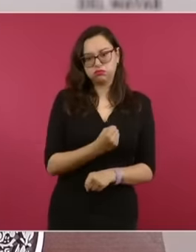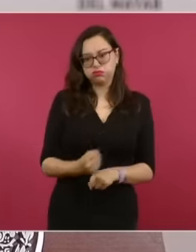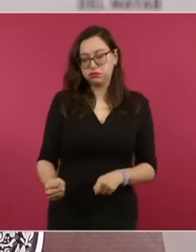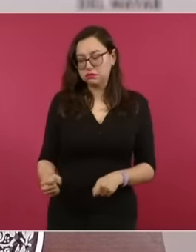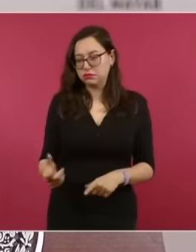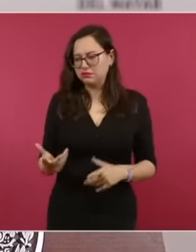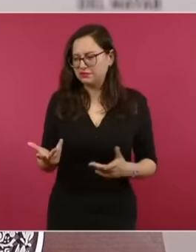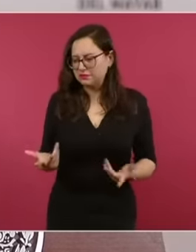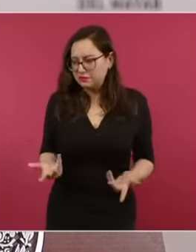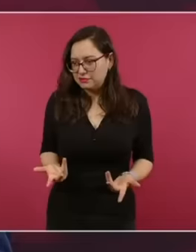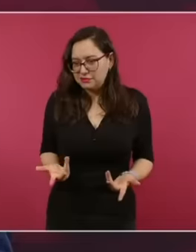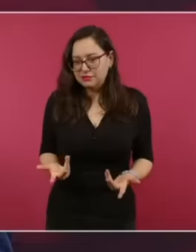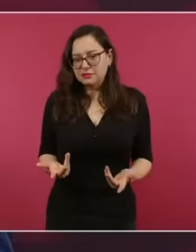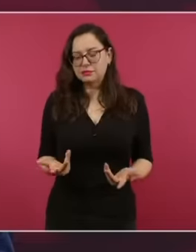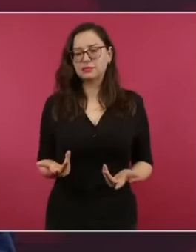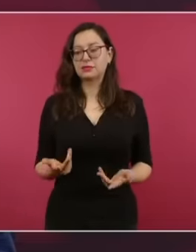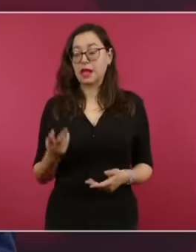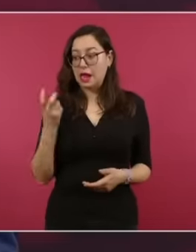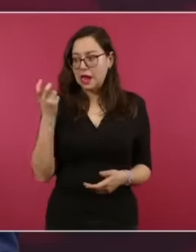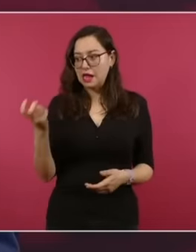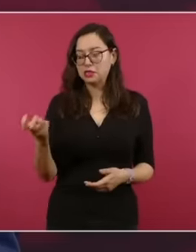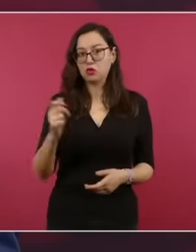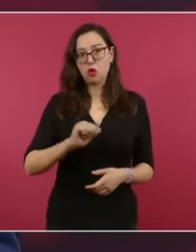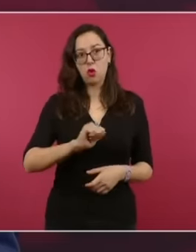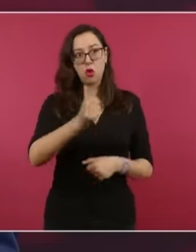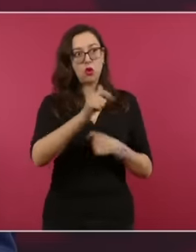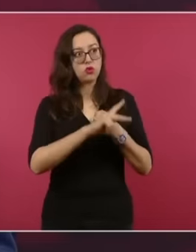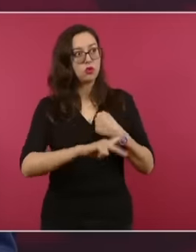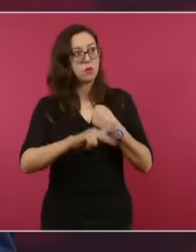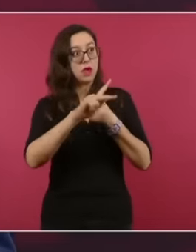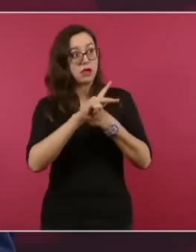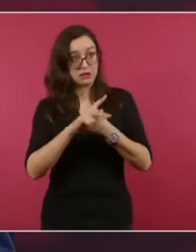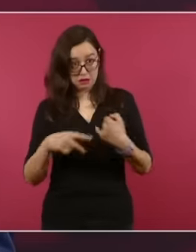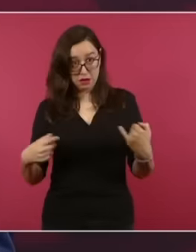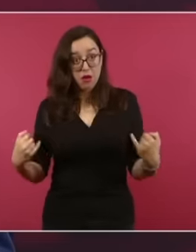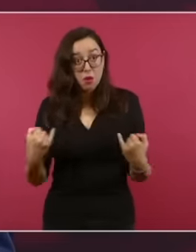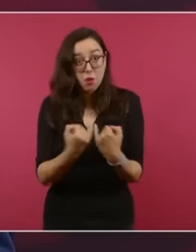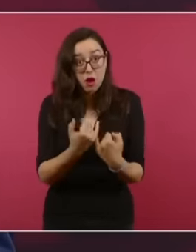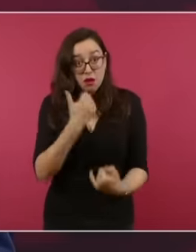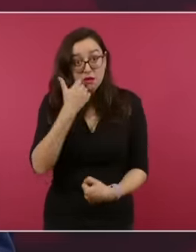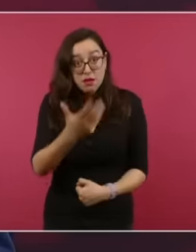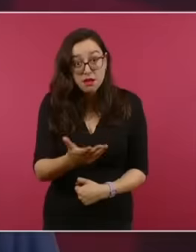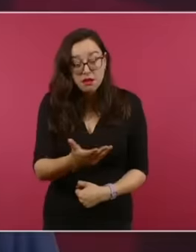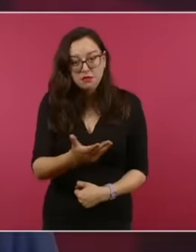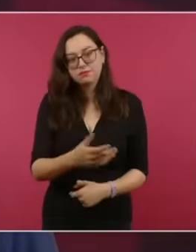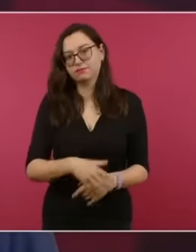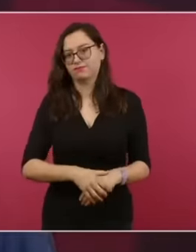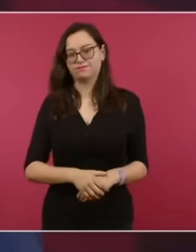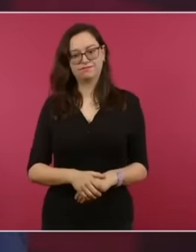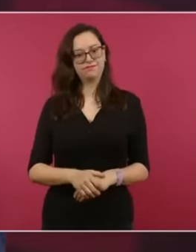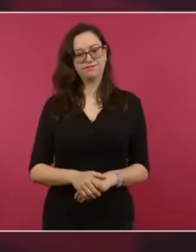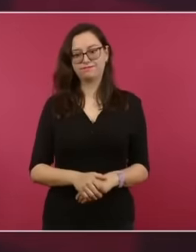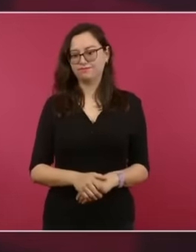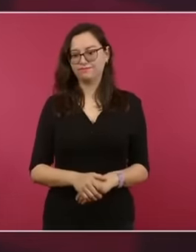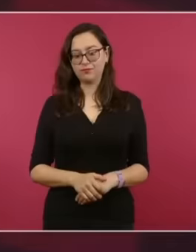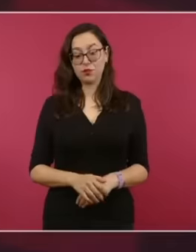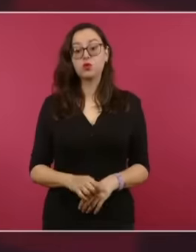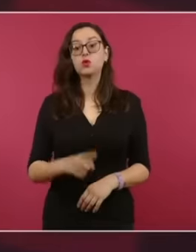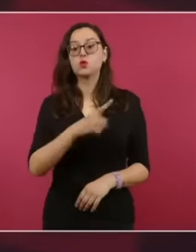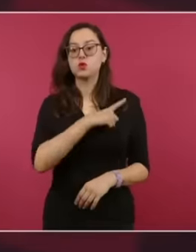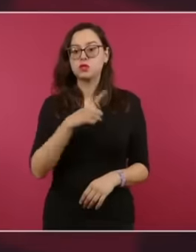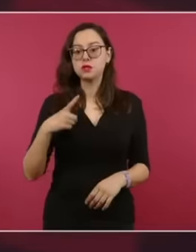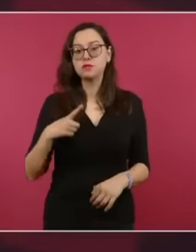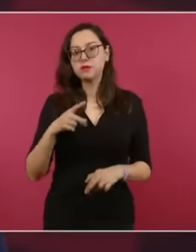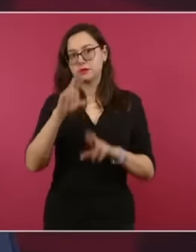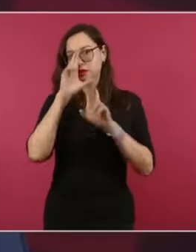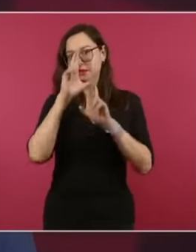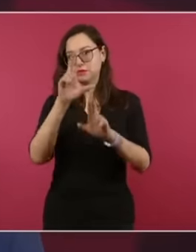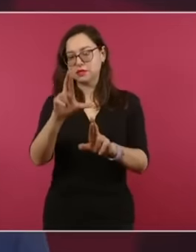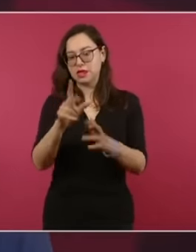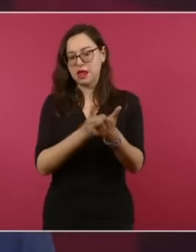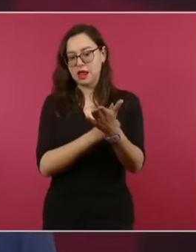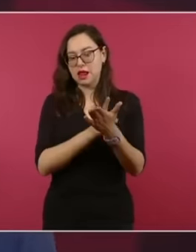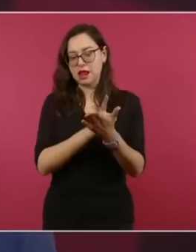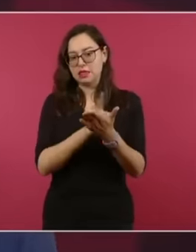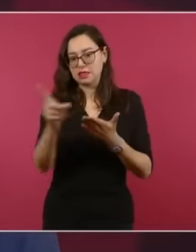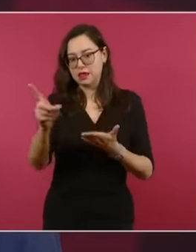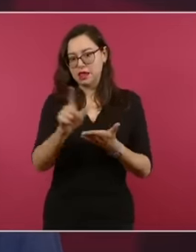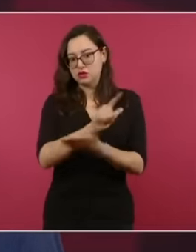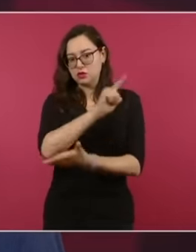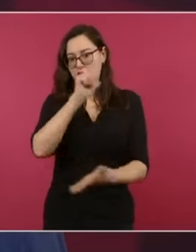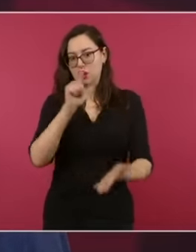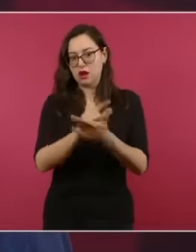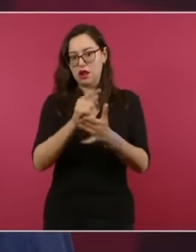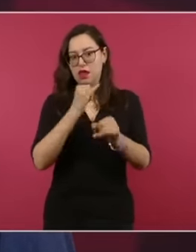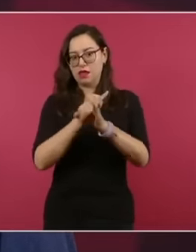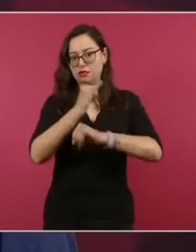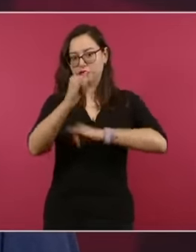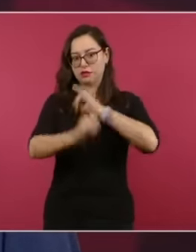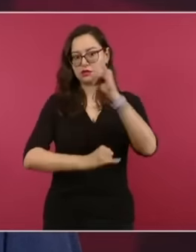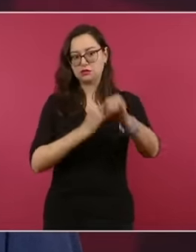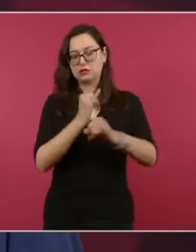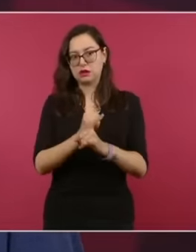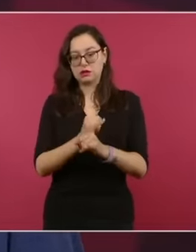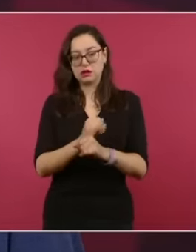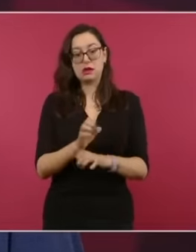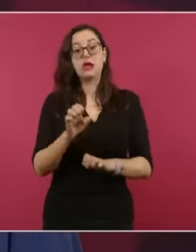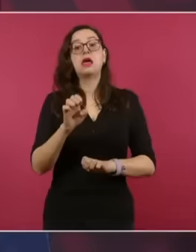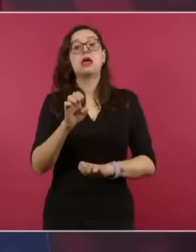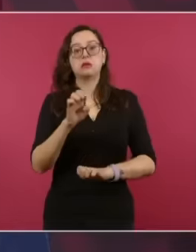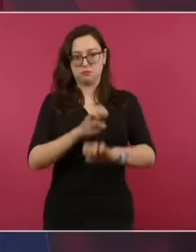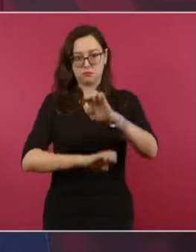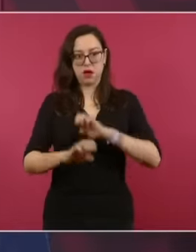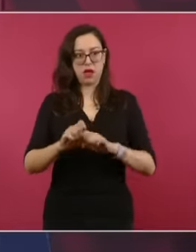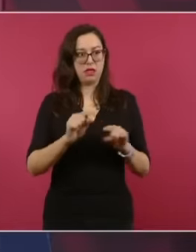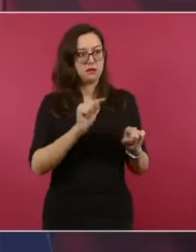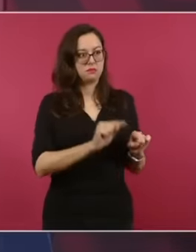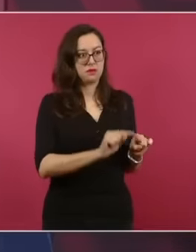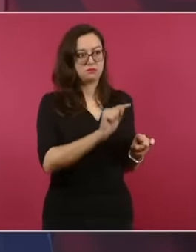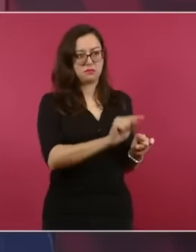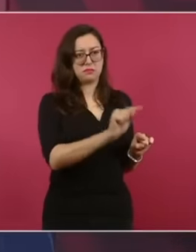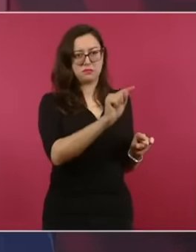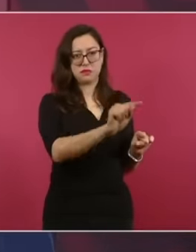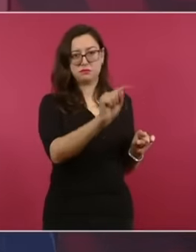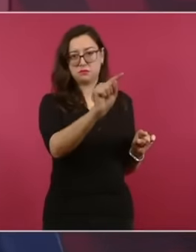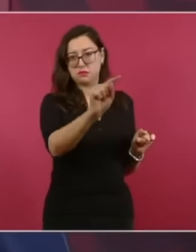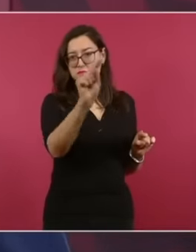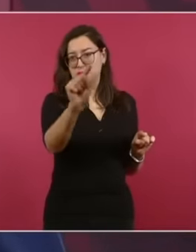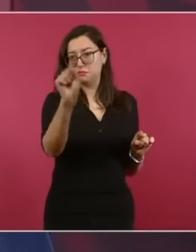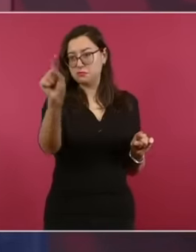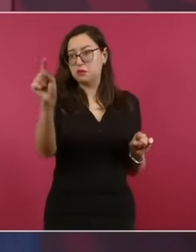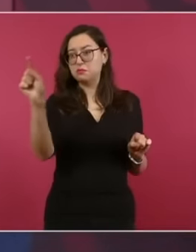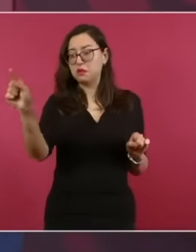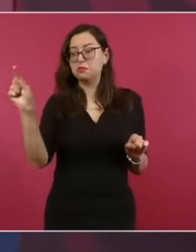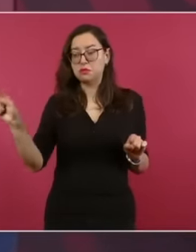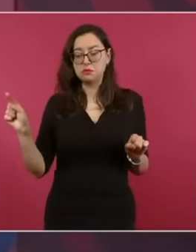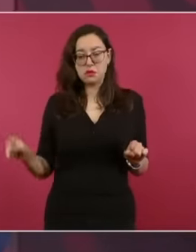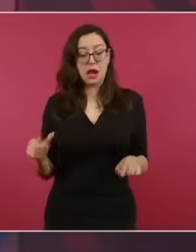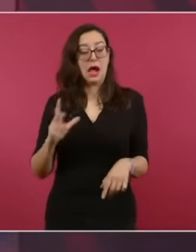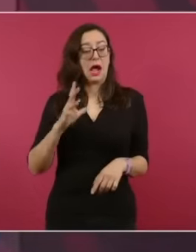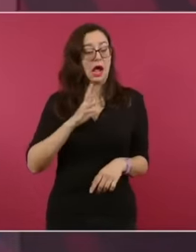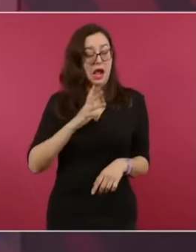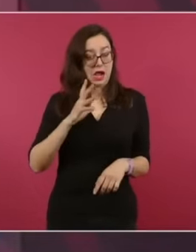international law is guaranteed that the premises of the embassies of countries in any nation